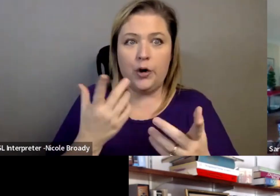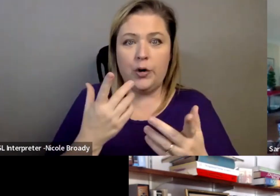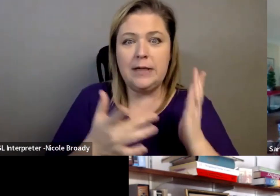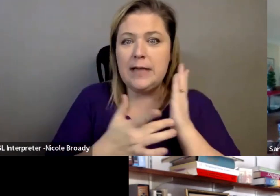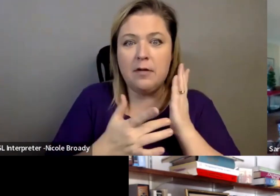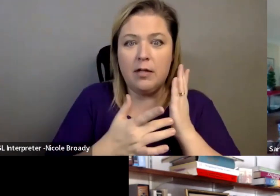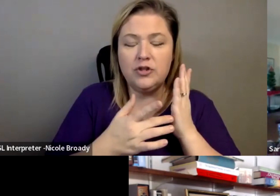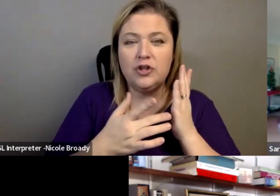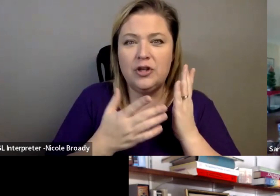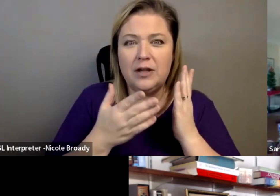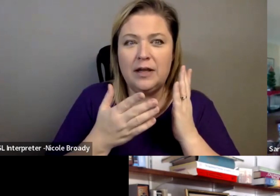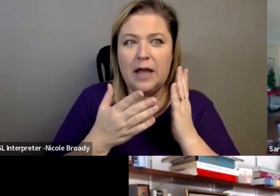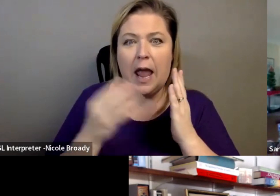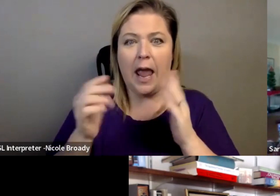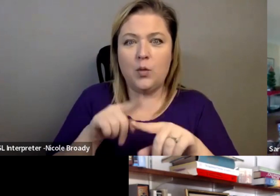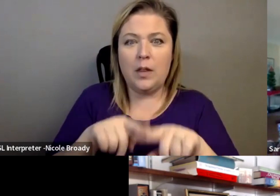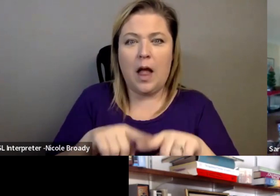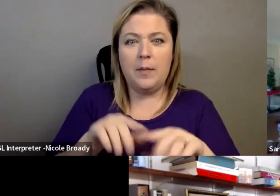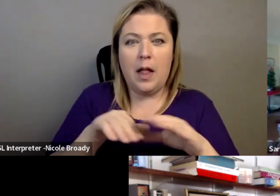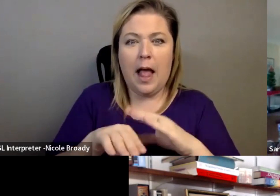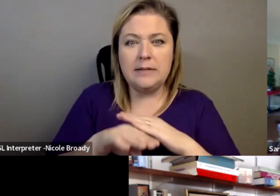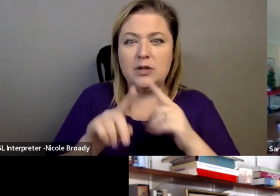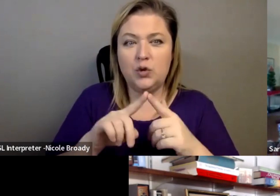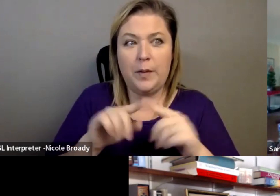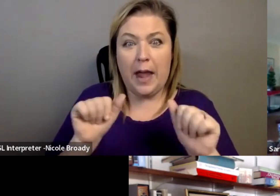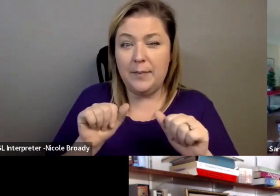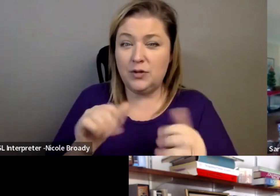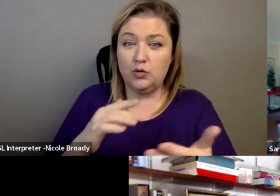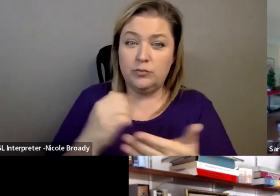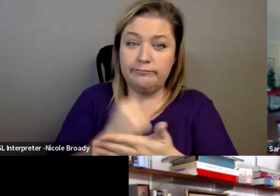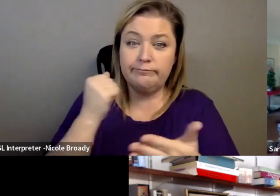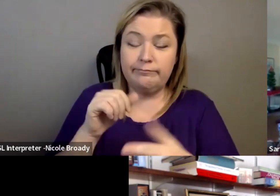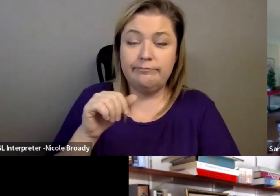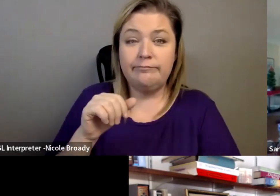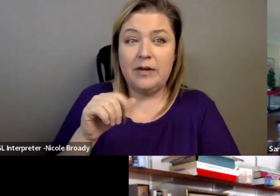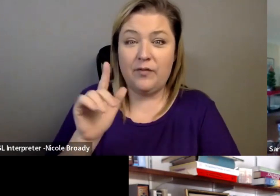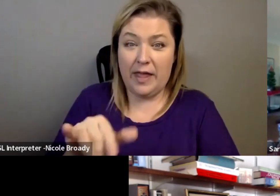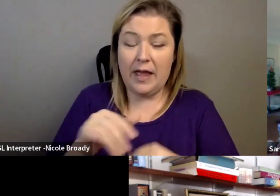that they're and reliable access to be able to take advantage of that. And then as we maybe